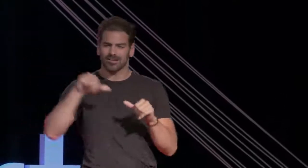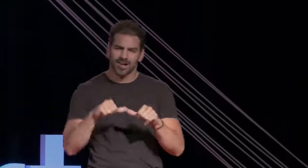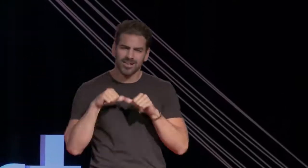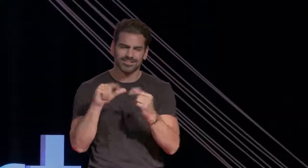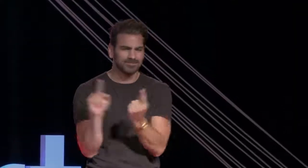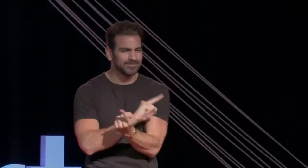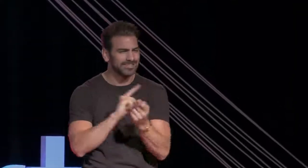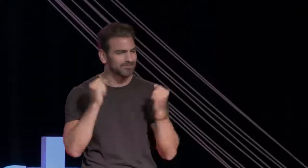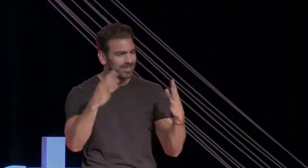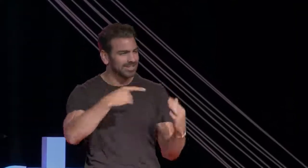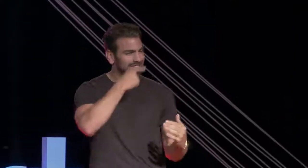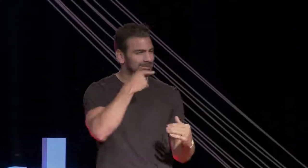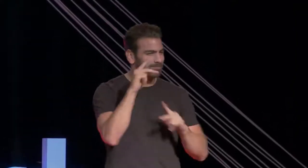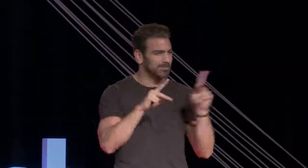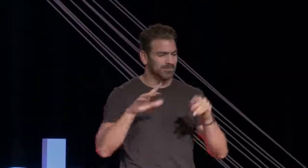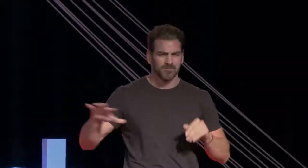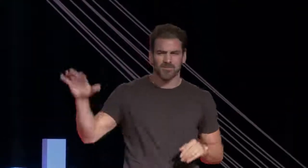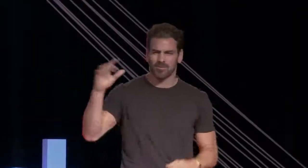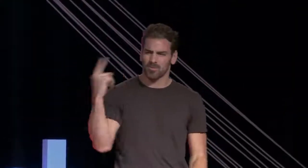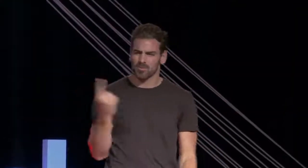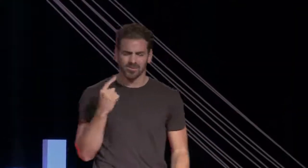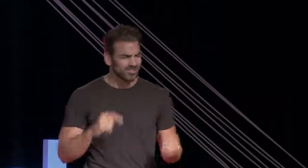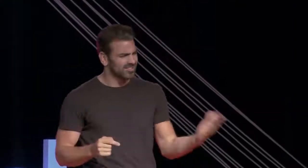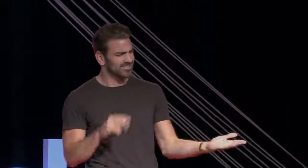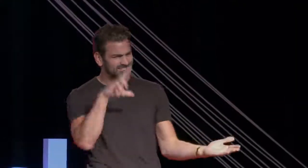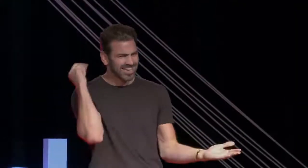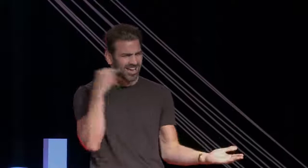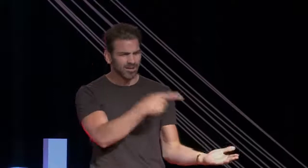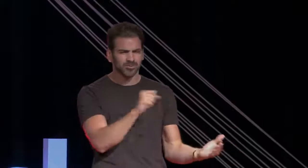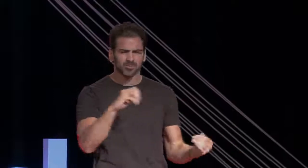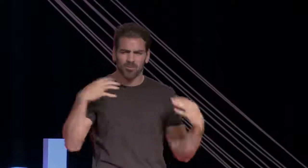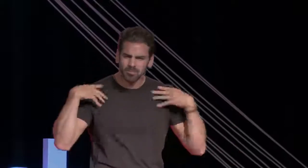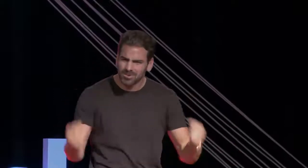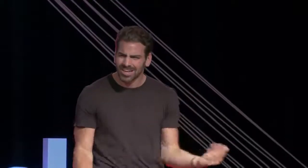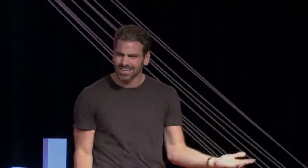and the funny thing about when i travel is that i'm constantly meeting hearing people who say nile